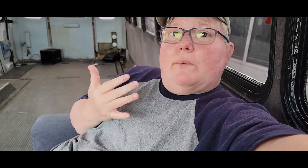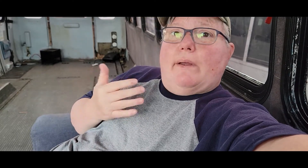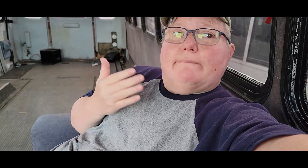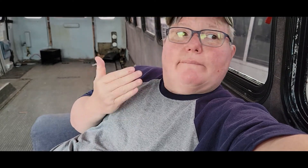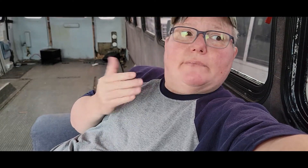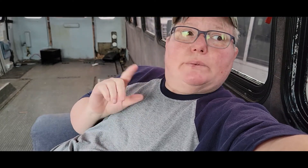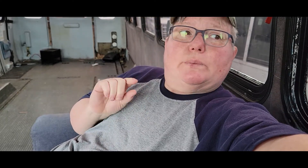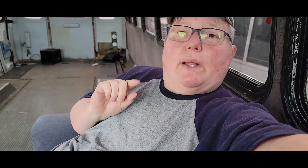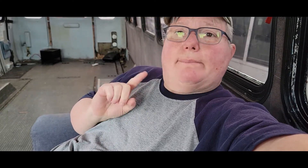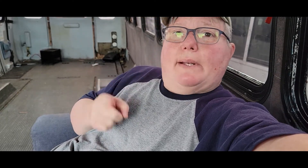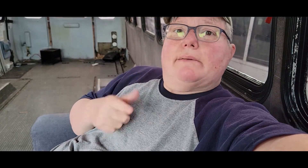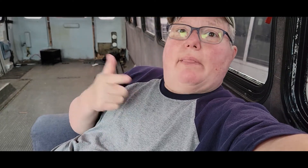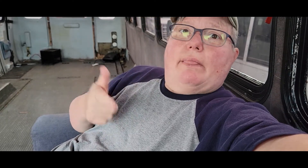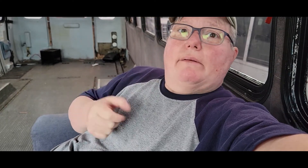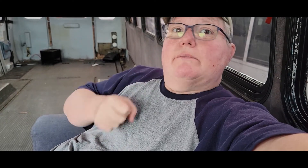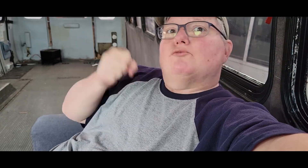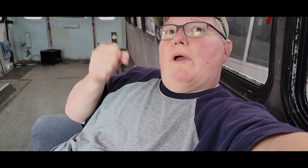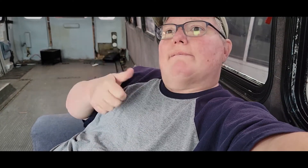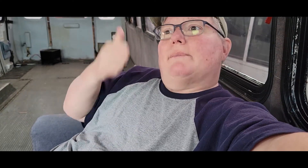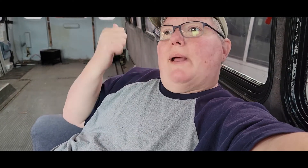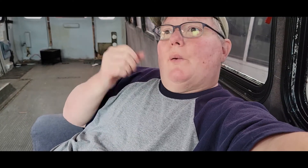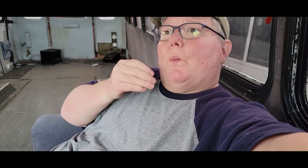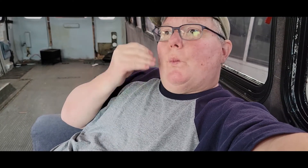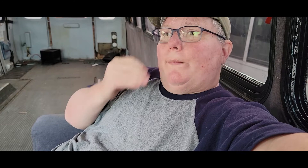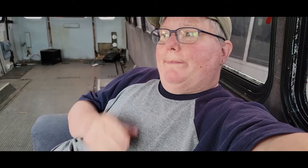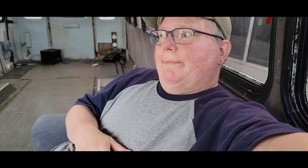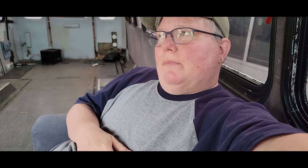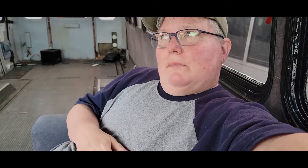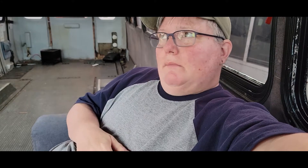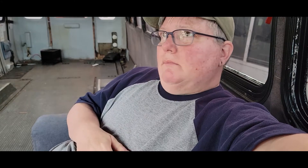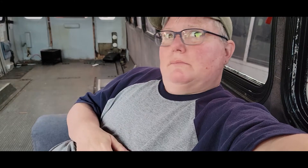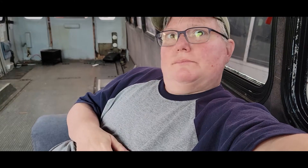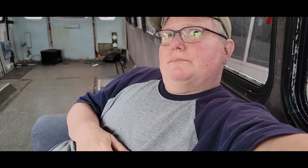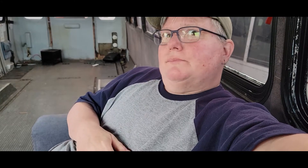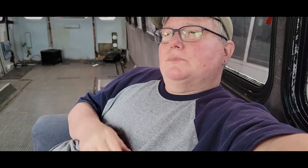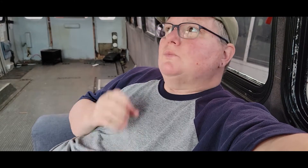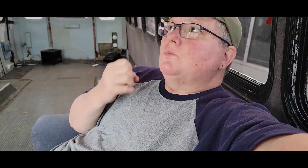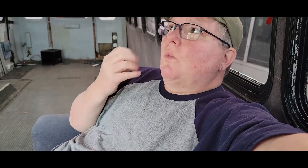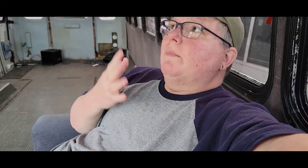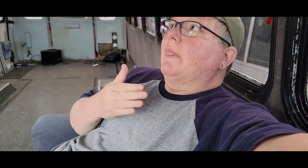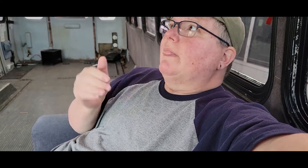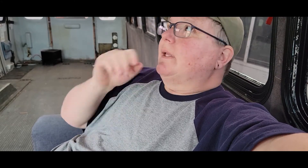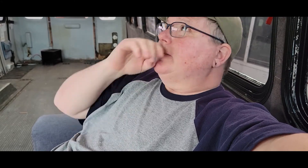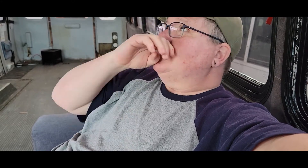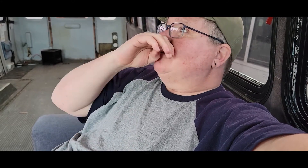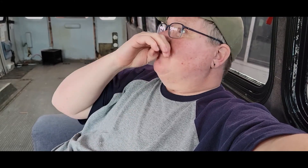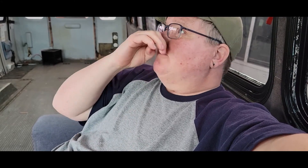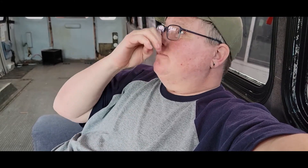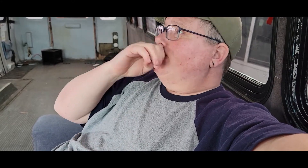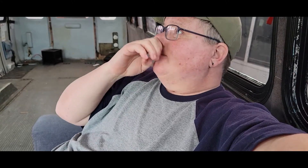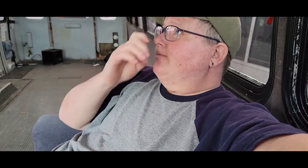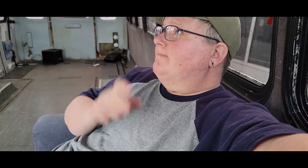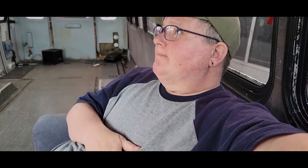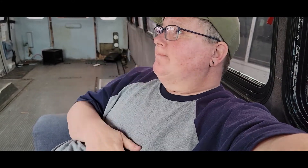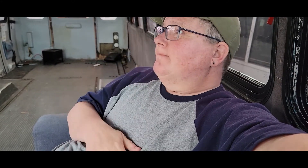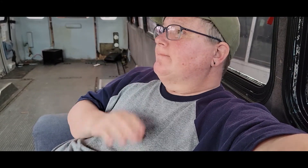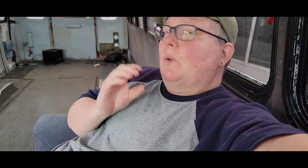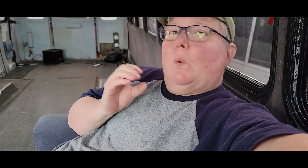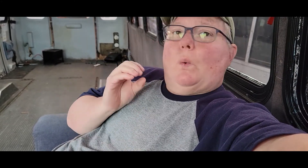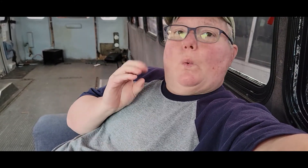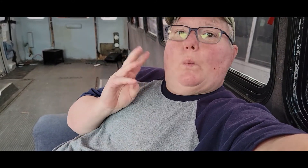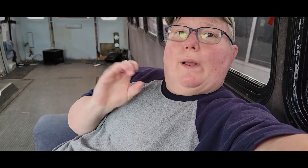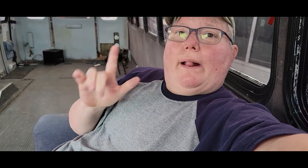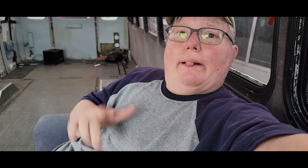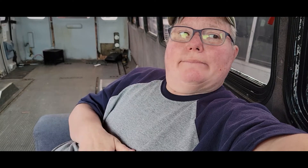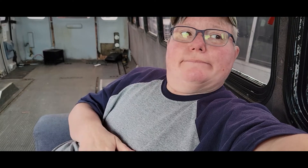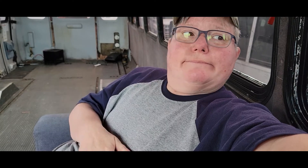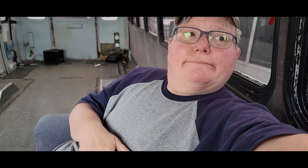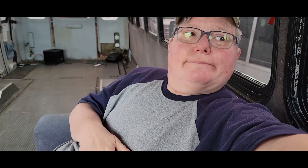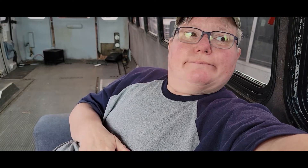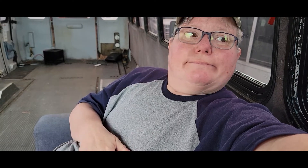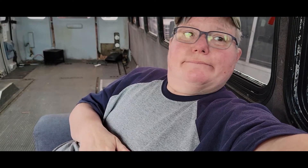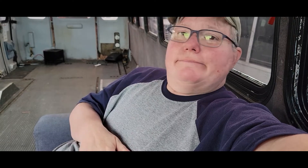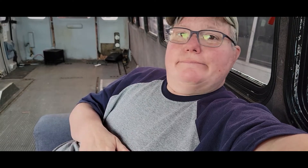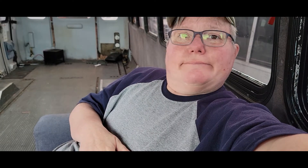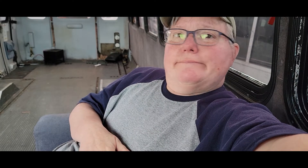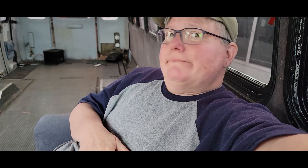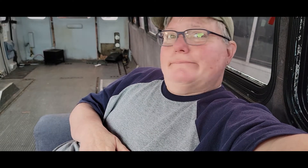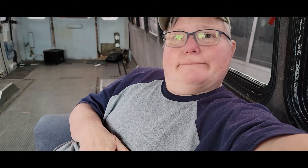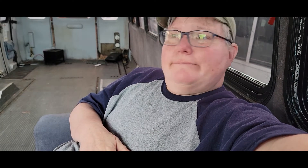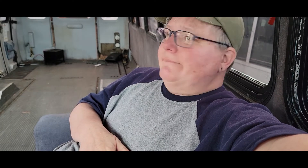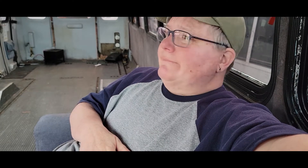here and wait 15 or 20 minutes and then I can drive back home. So many things. Oh well. mmh-mmh-mmh